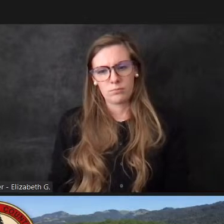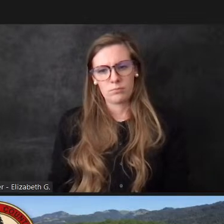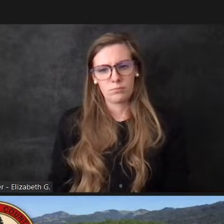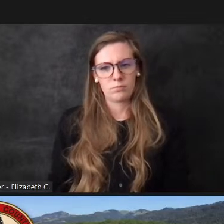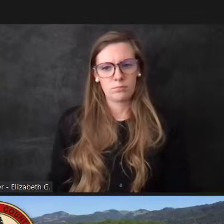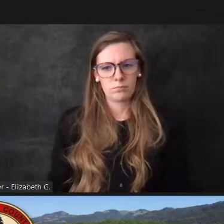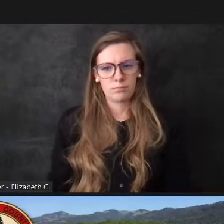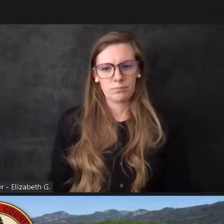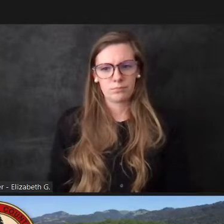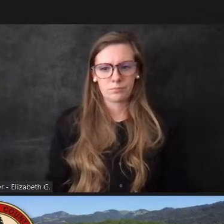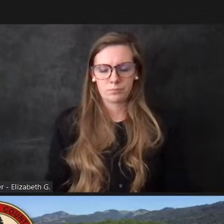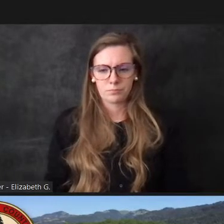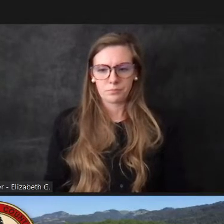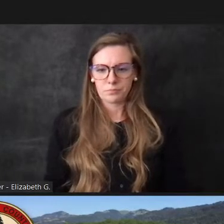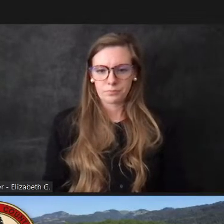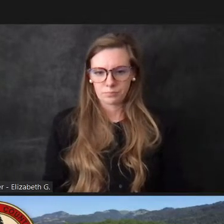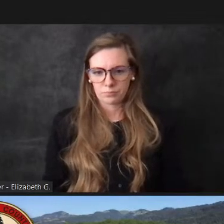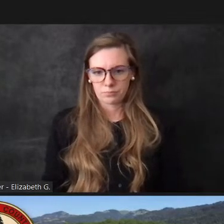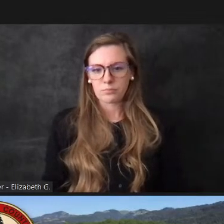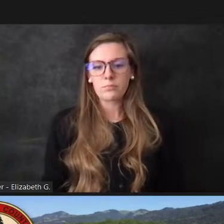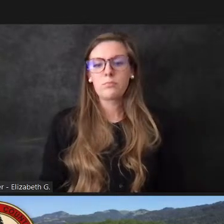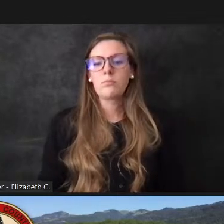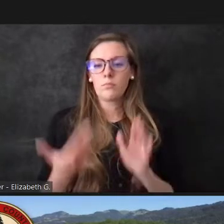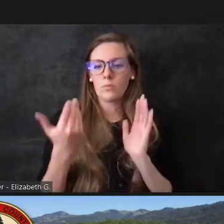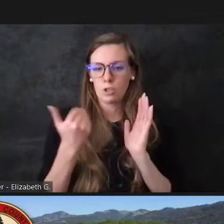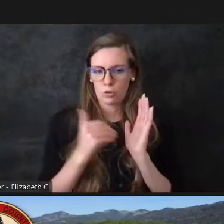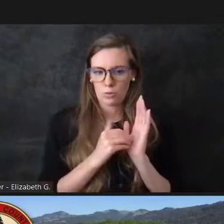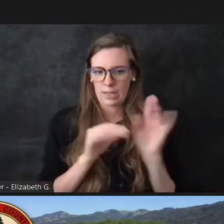Somebody was asking, why why do we have to get the vaccine?